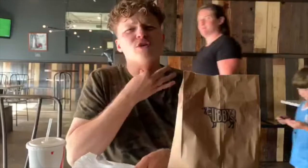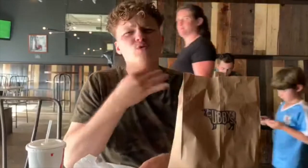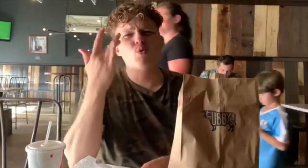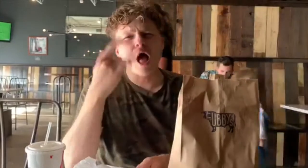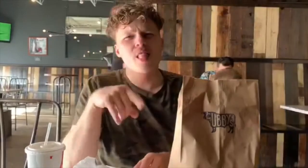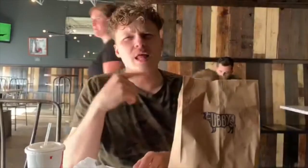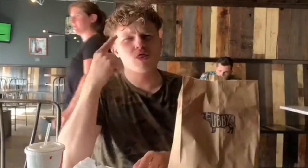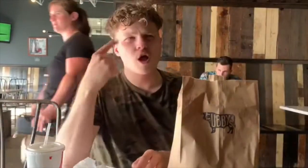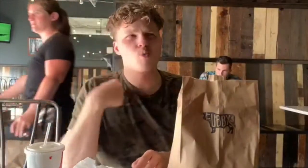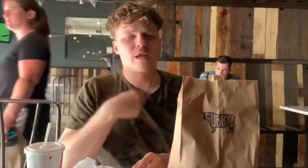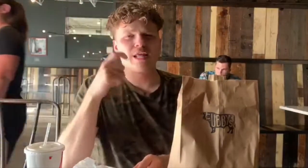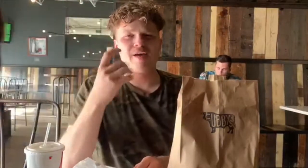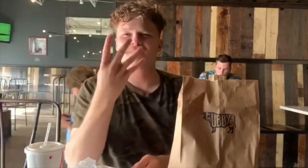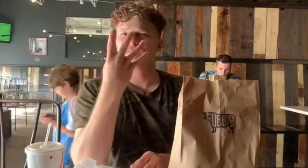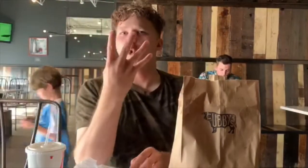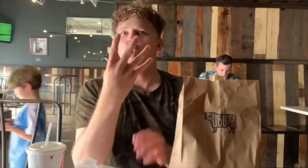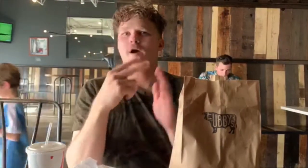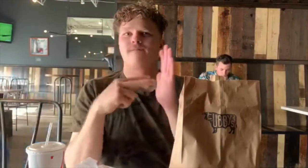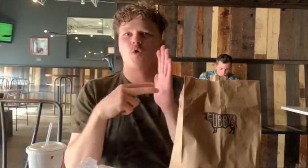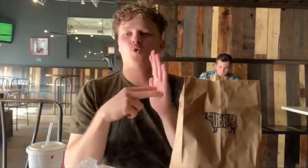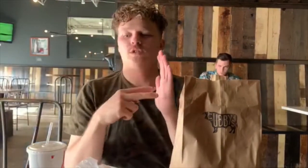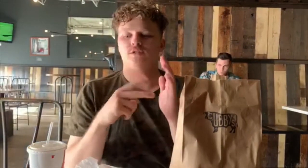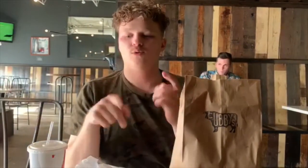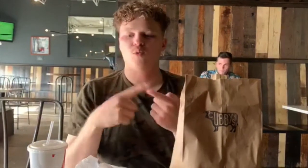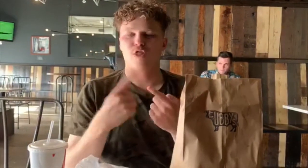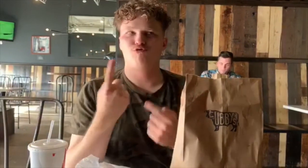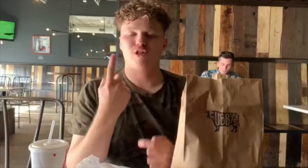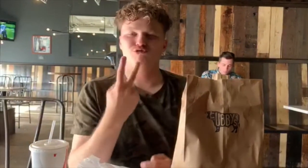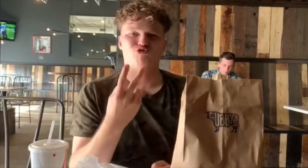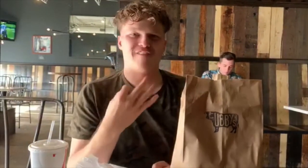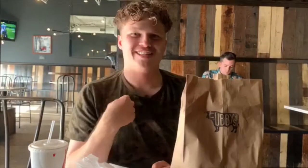B: I'm curious why they thought we needed 4 forks when there's only the 2 of us...